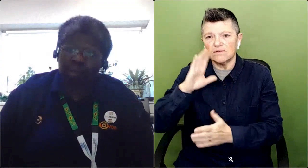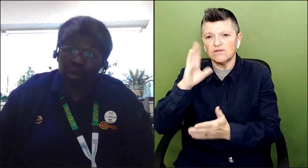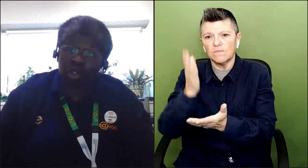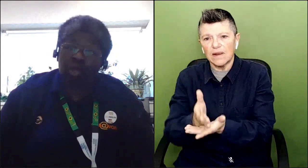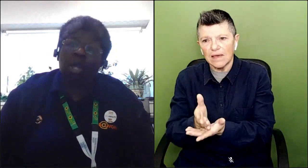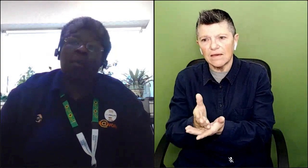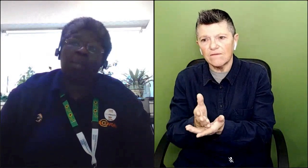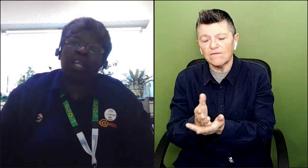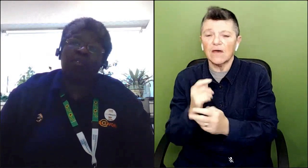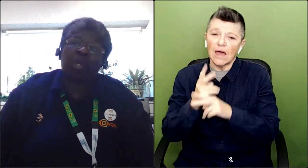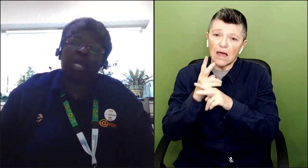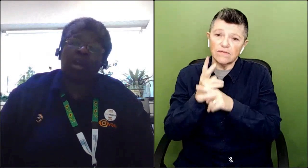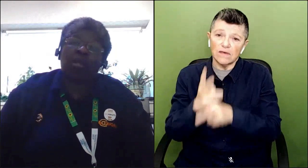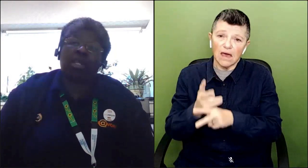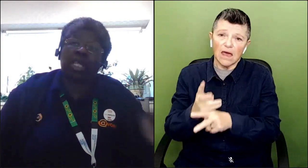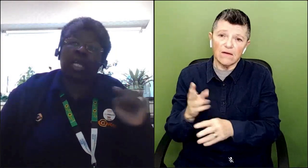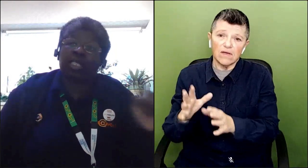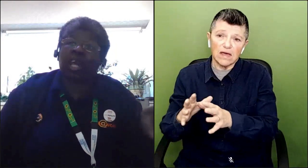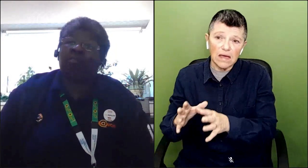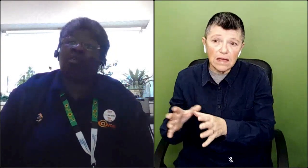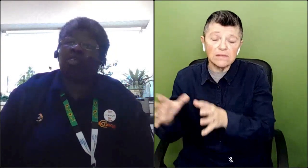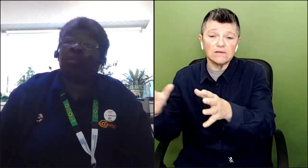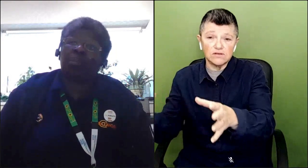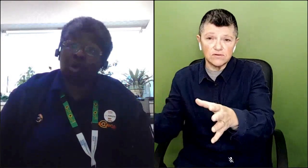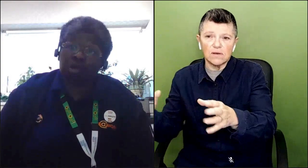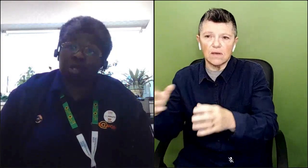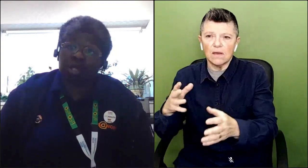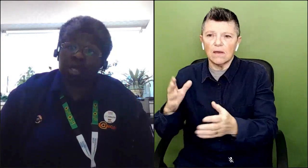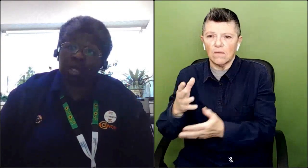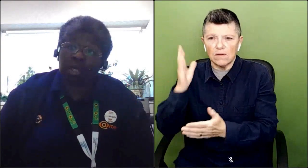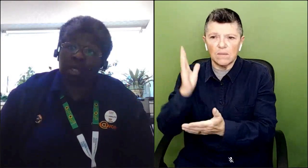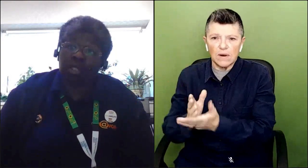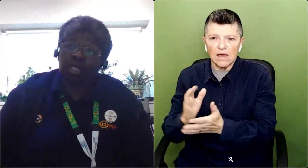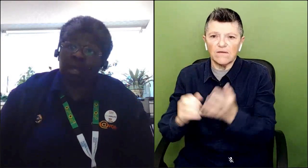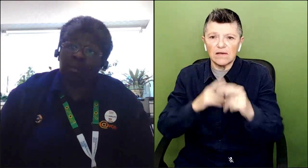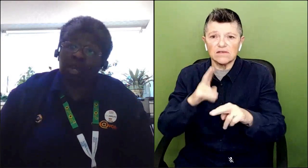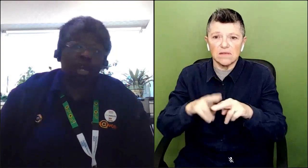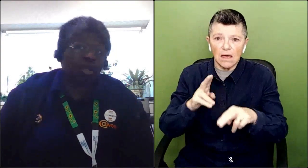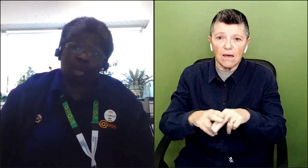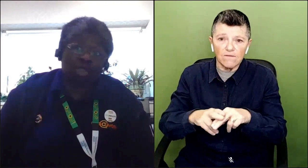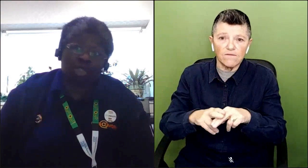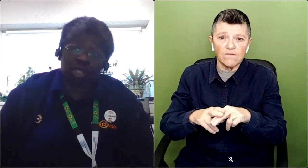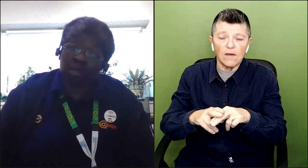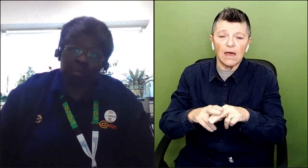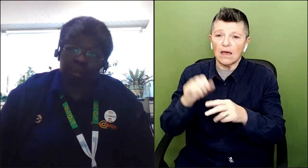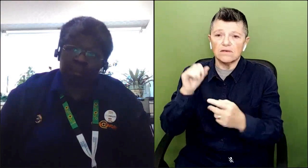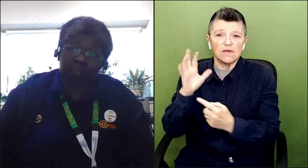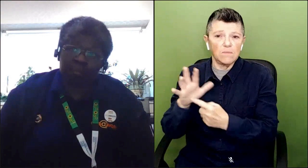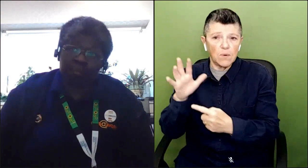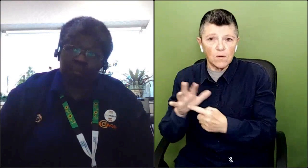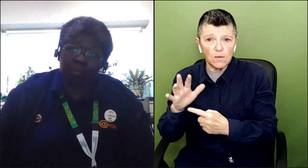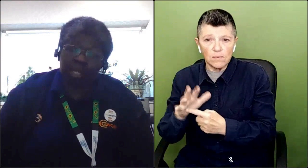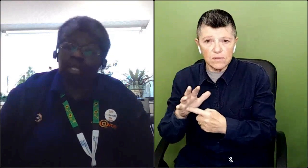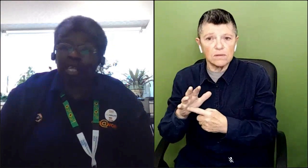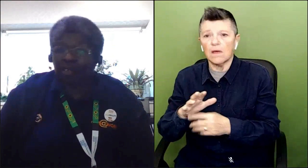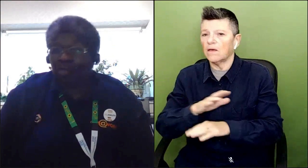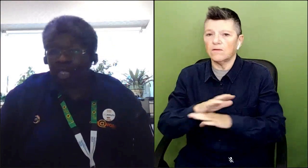we also believe that our staff are as important to them, not just a number.